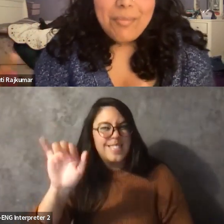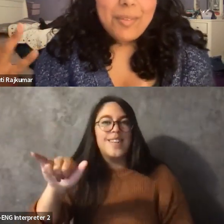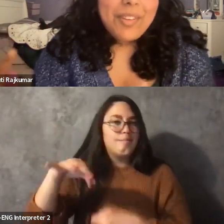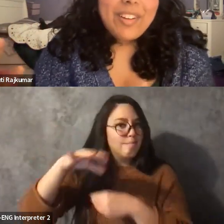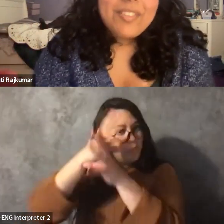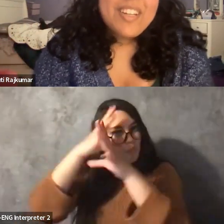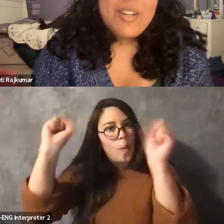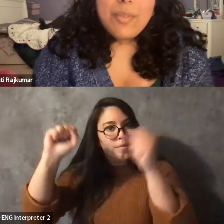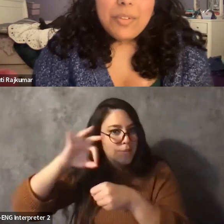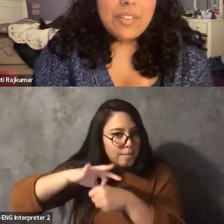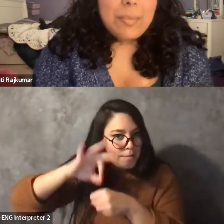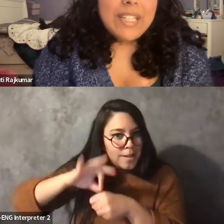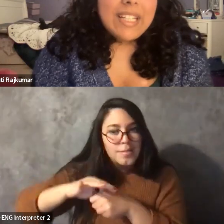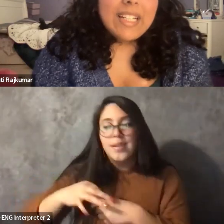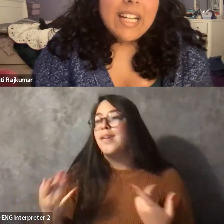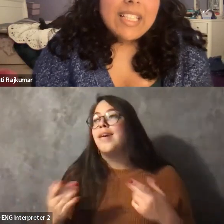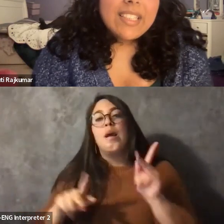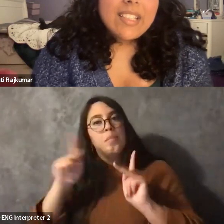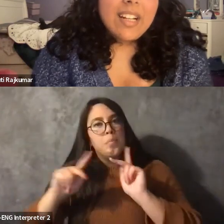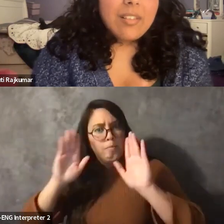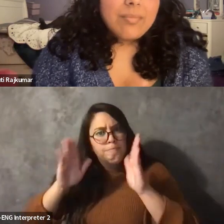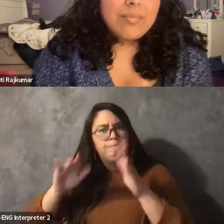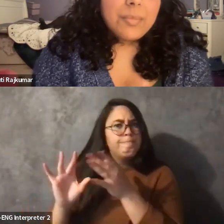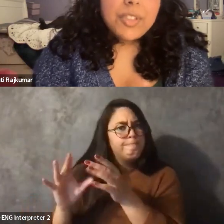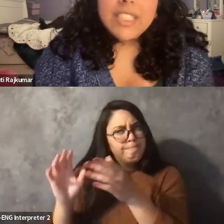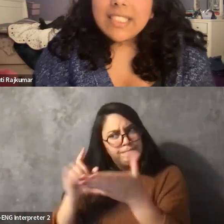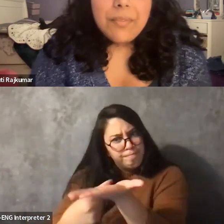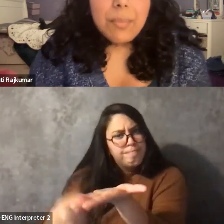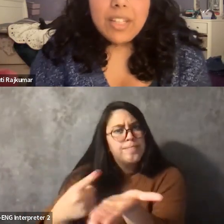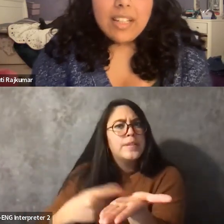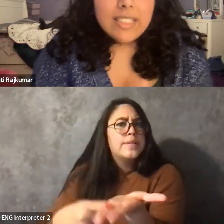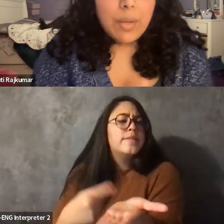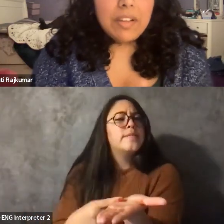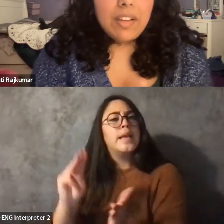There was a lot of focus on the media, and critiques of the media as well,